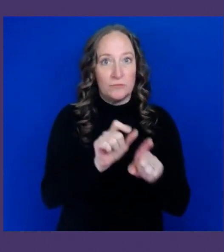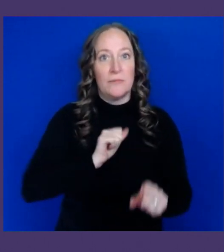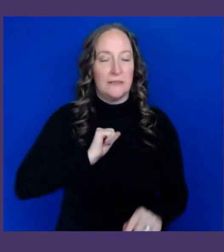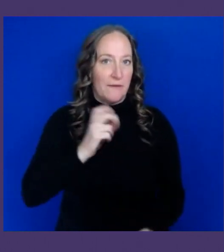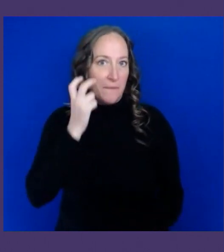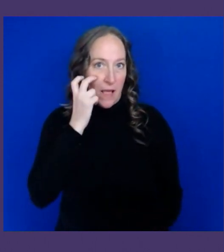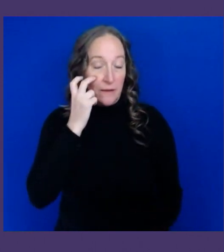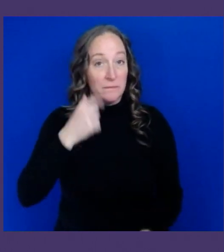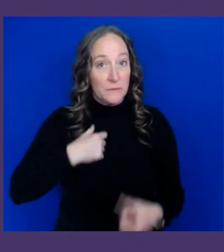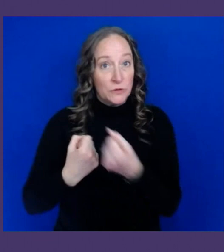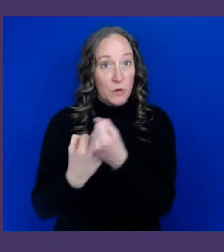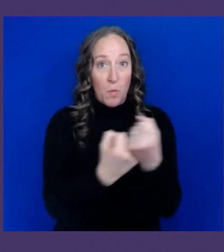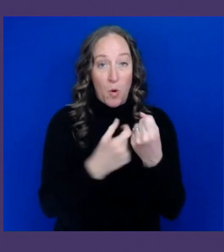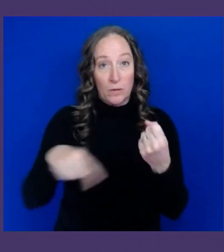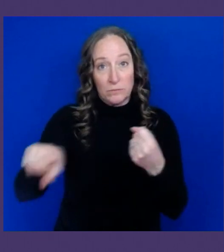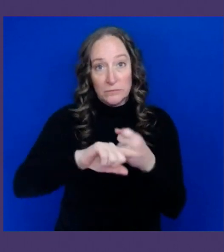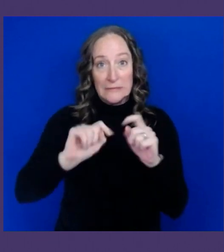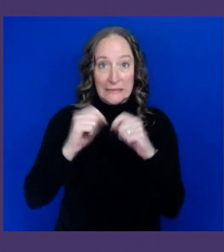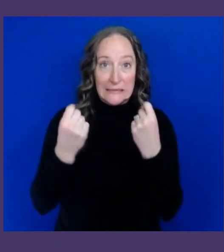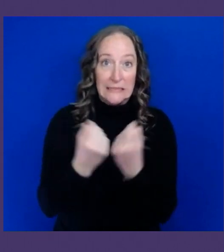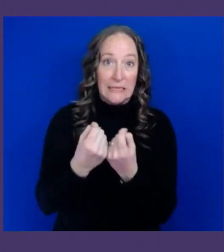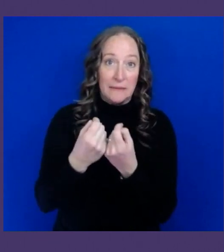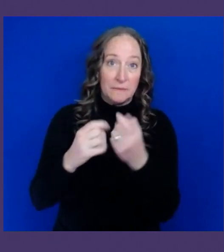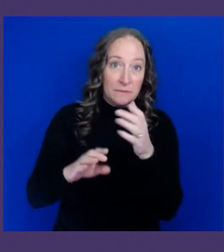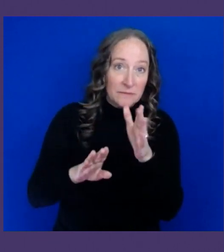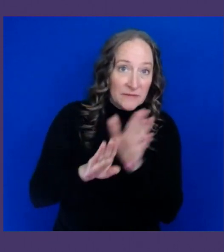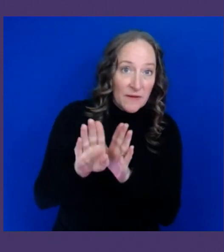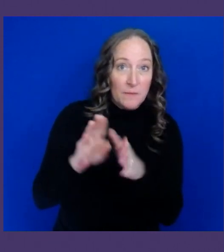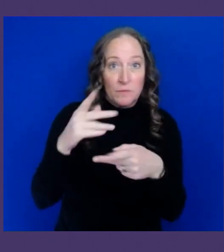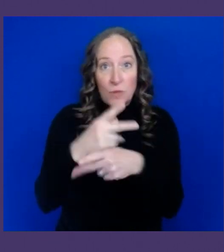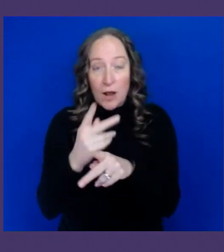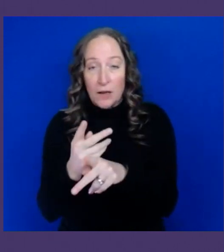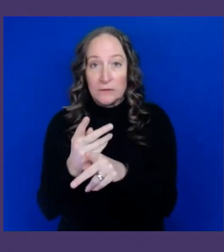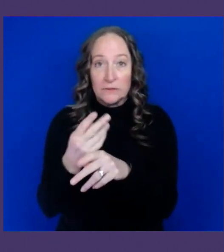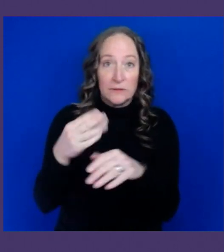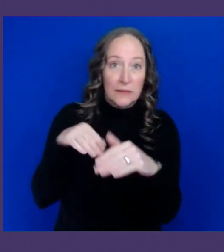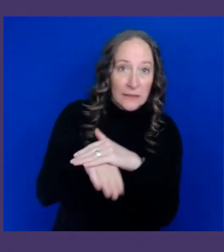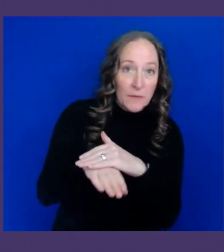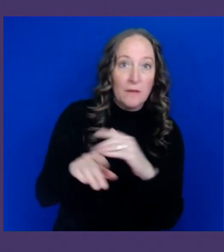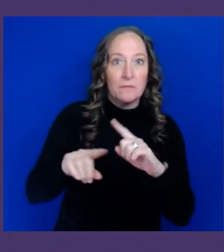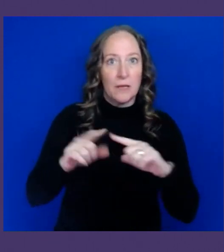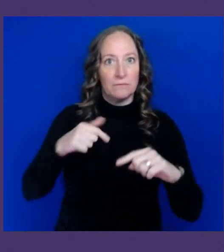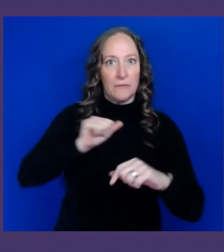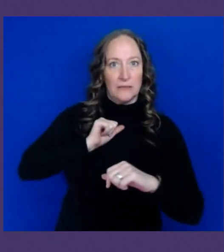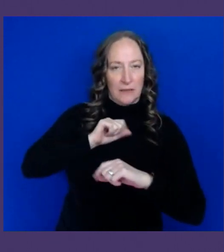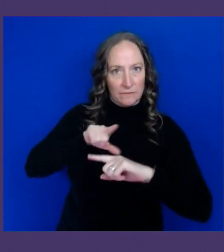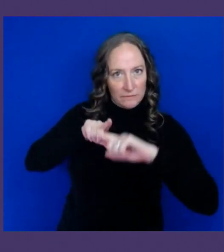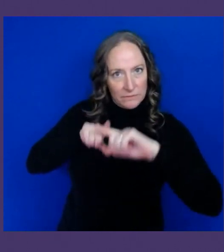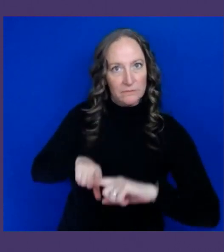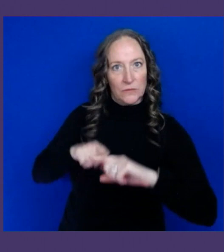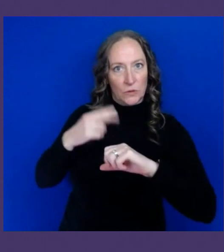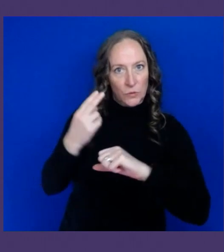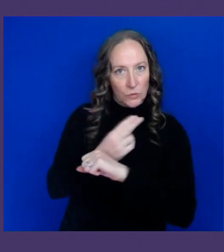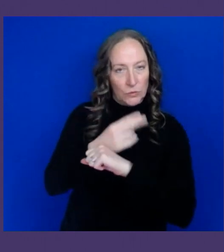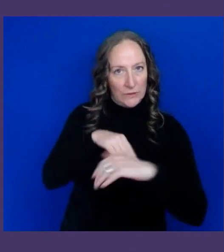products and services that are accessible, but I rely on the accessibility of those products and services in doing my job every day.